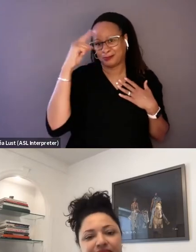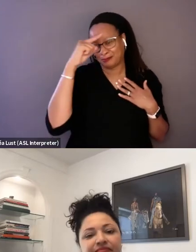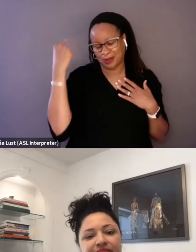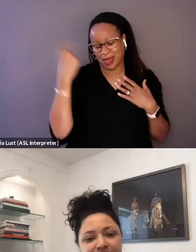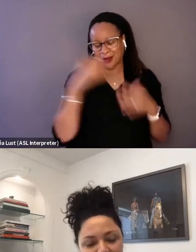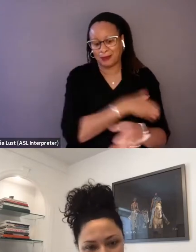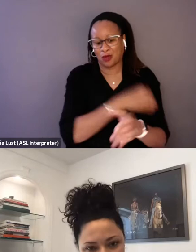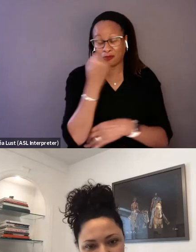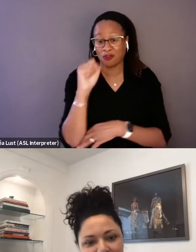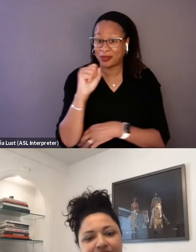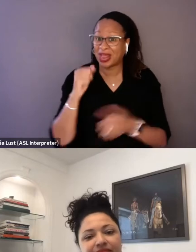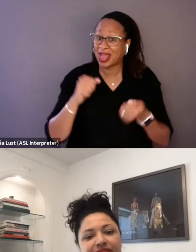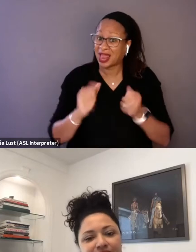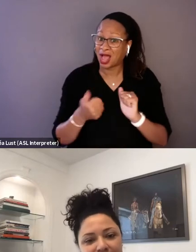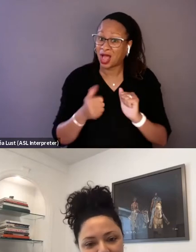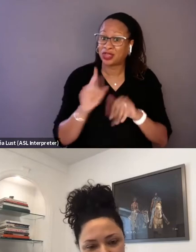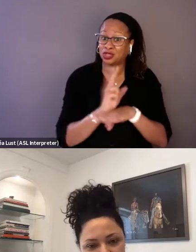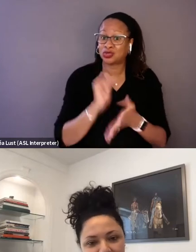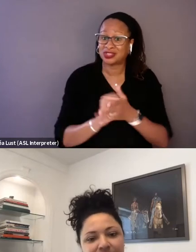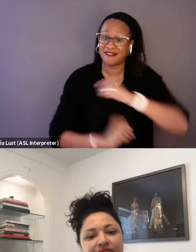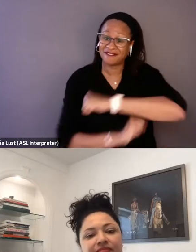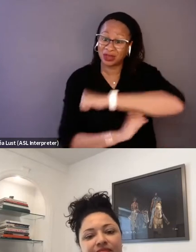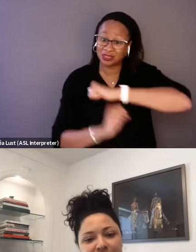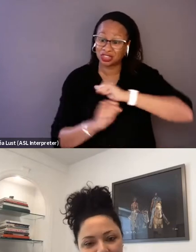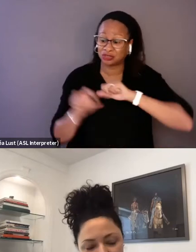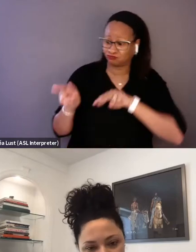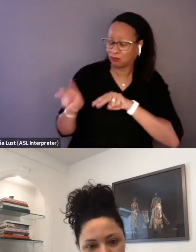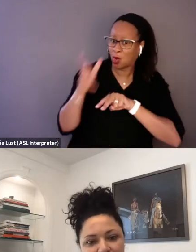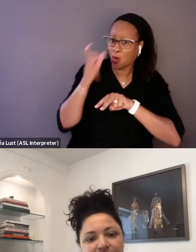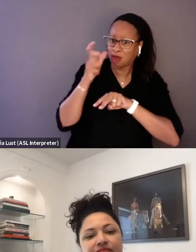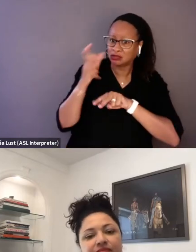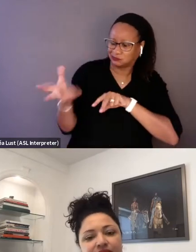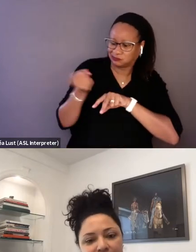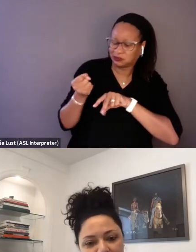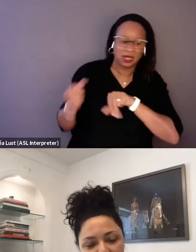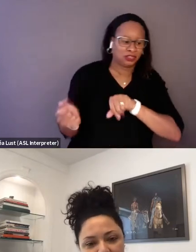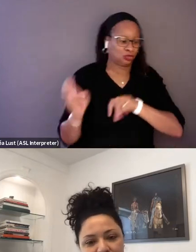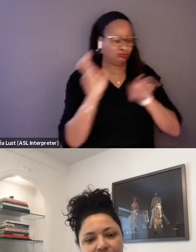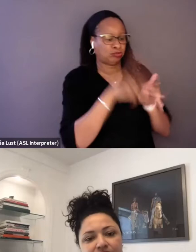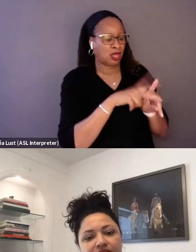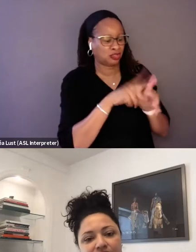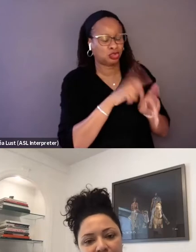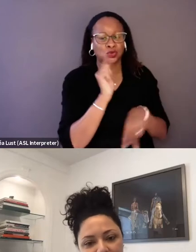and how they, you know, use the foundation that they built for the queer movements uses